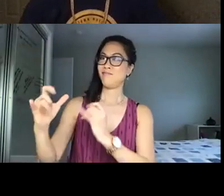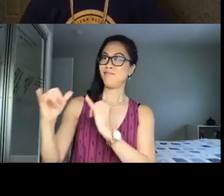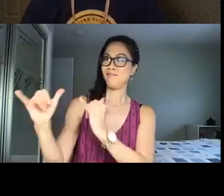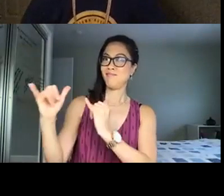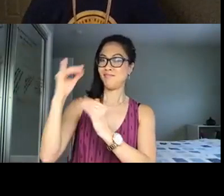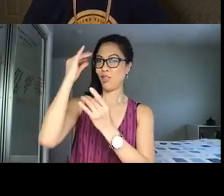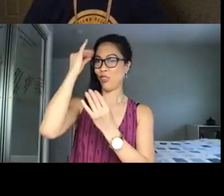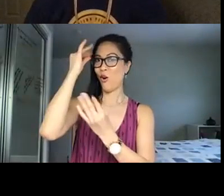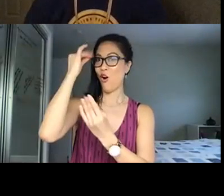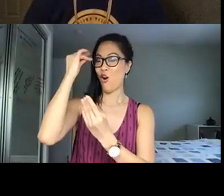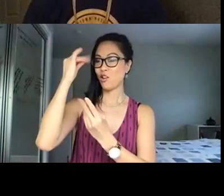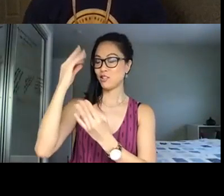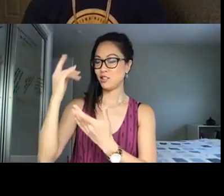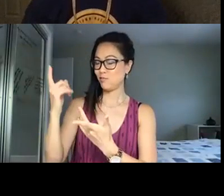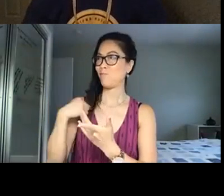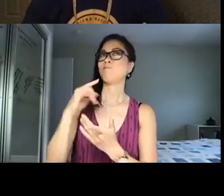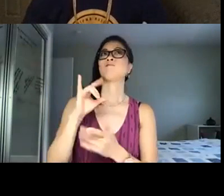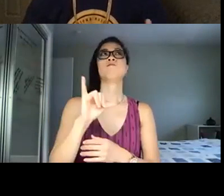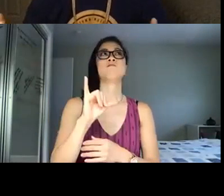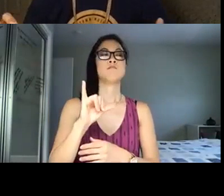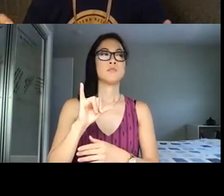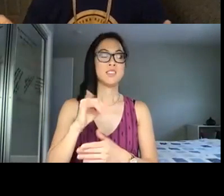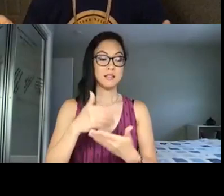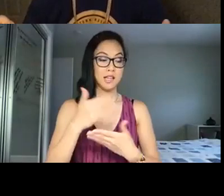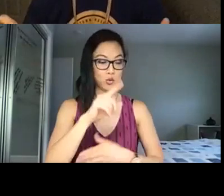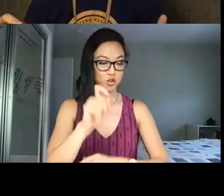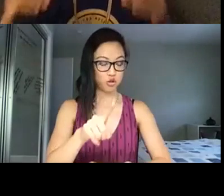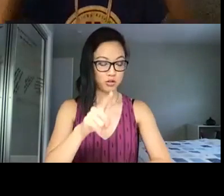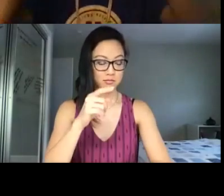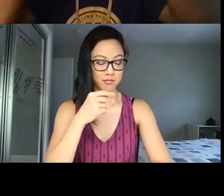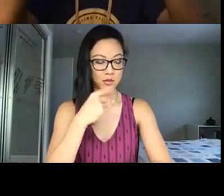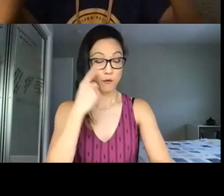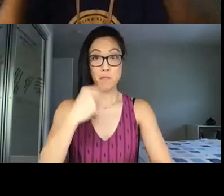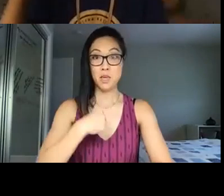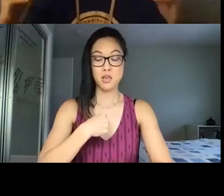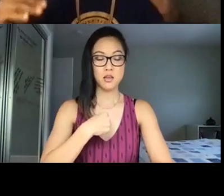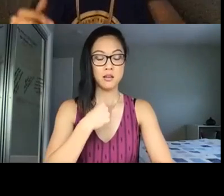For me it's this thing about -- there are just so many layers.